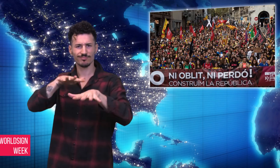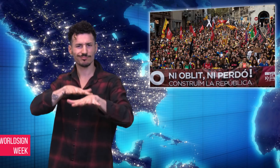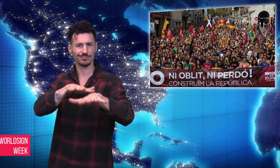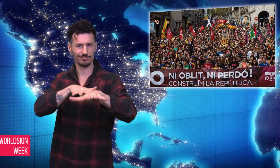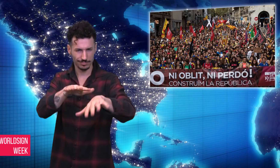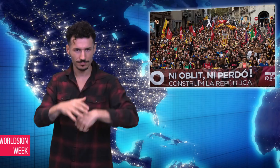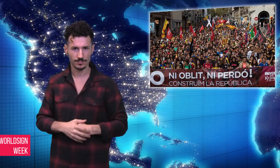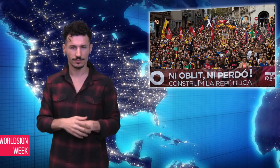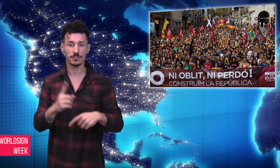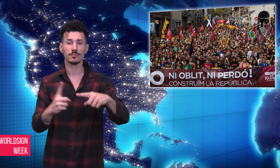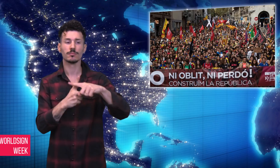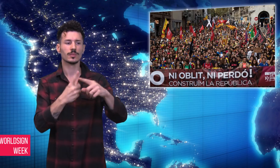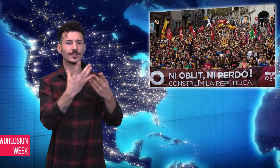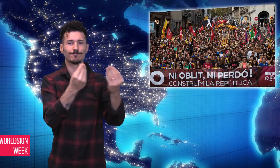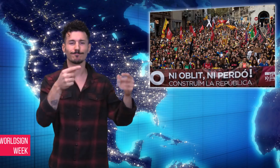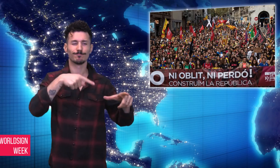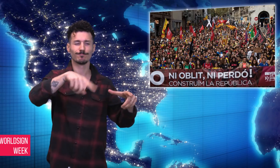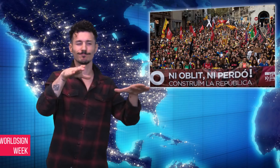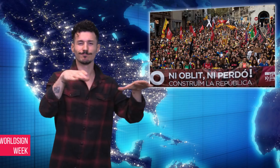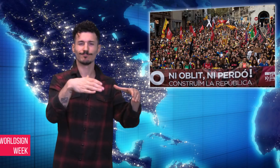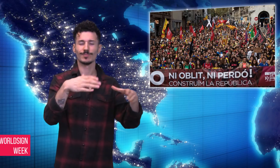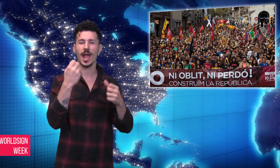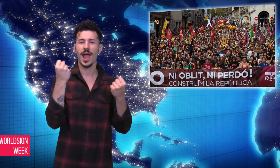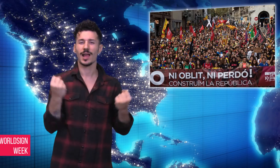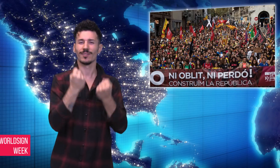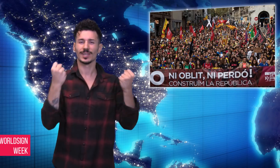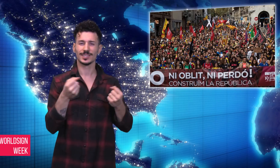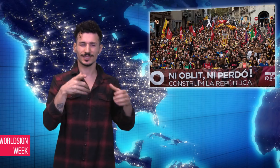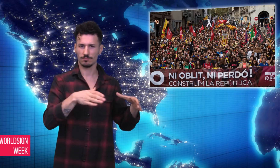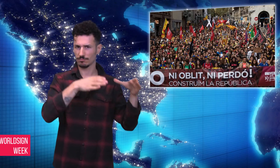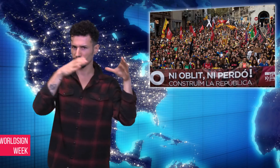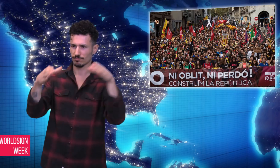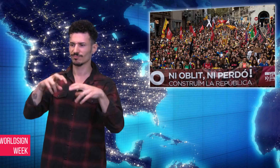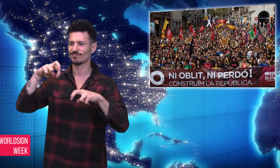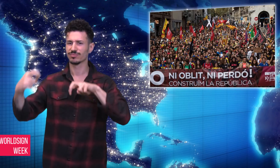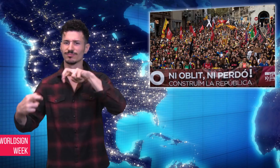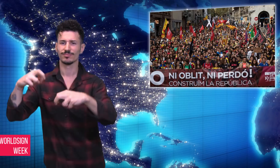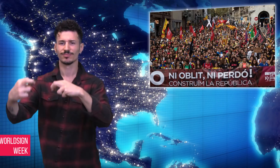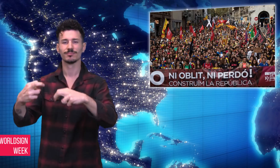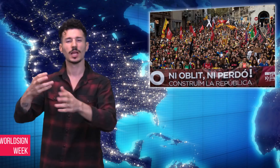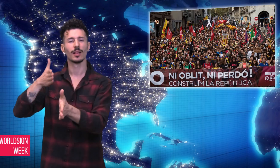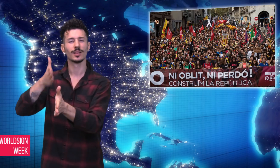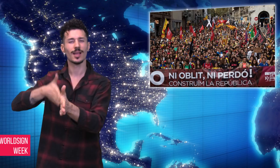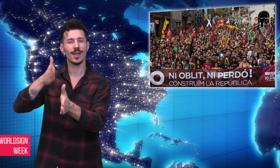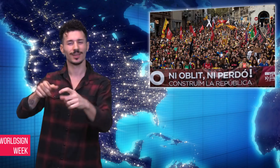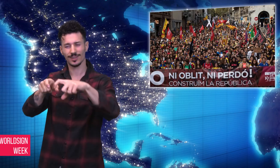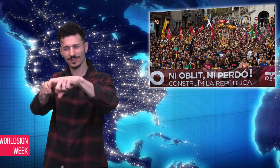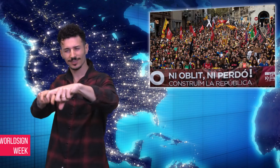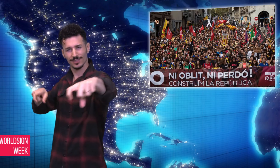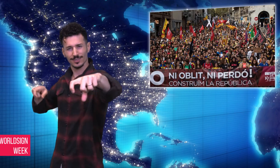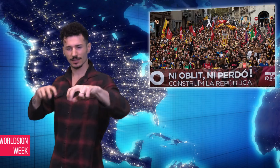transportation routes, students skipped and boycotted classes.